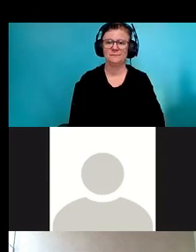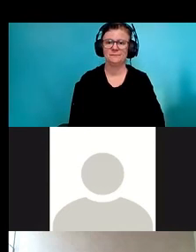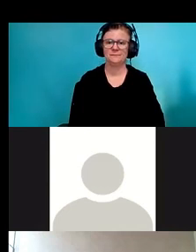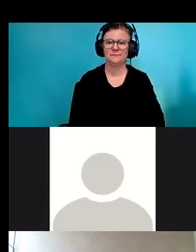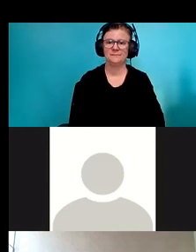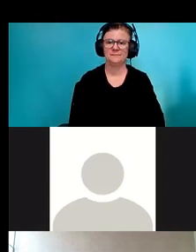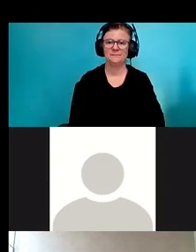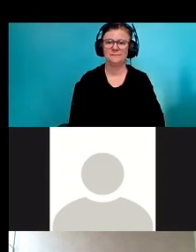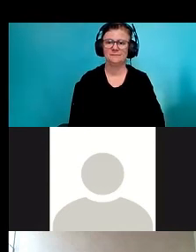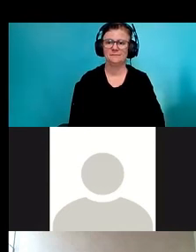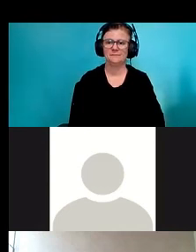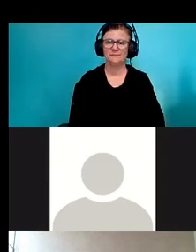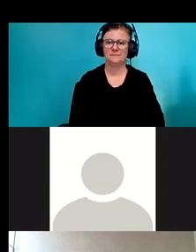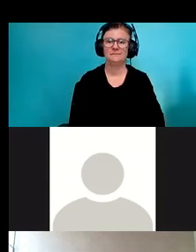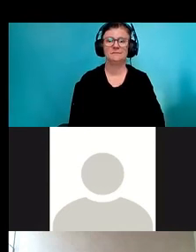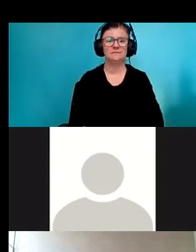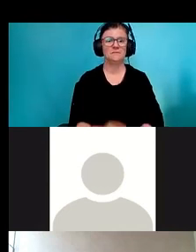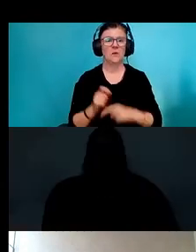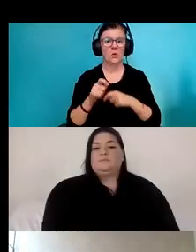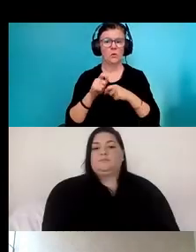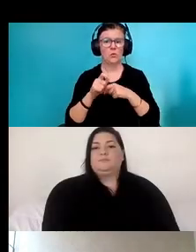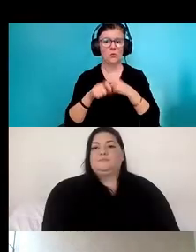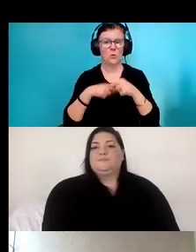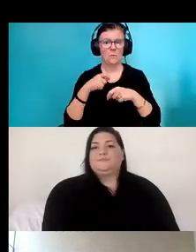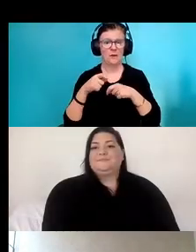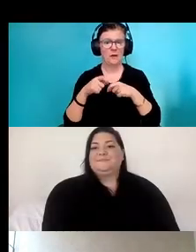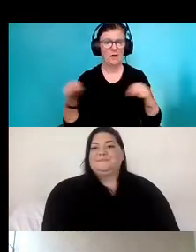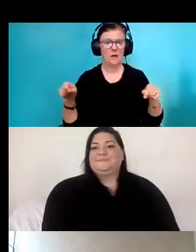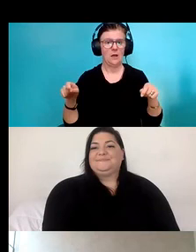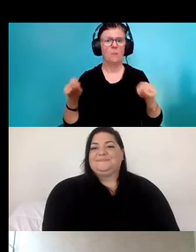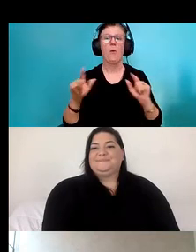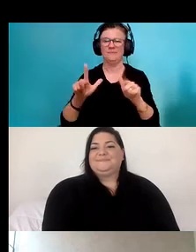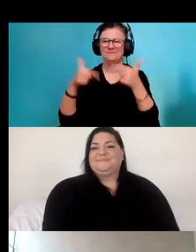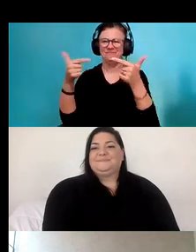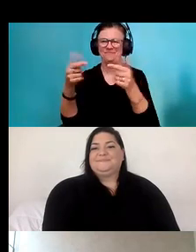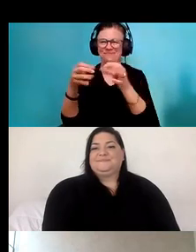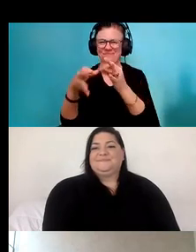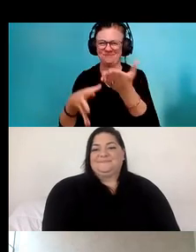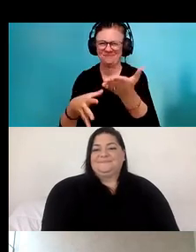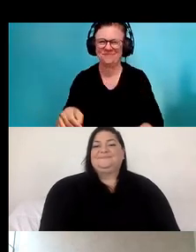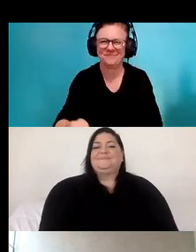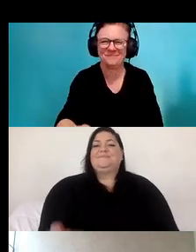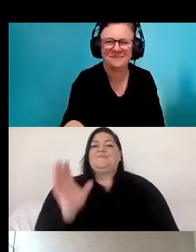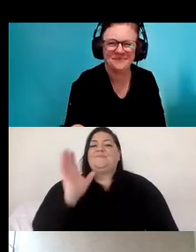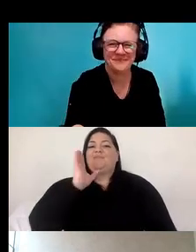So we're wrapping up here, and I just want to direct you to our website.